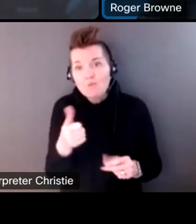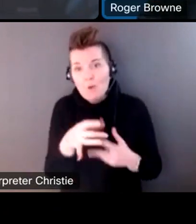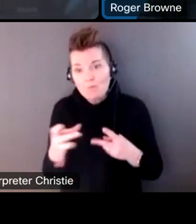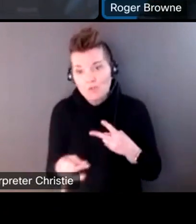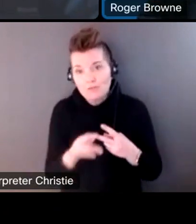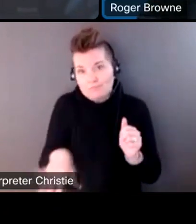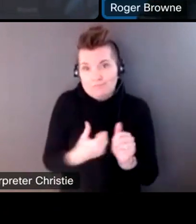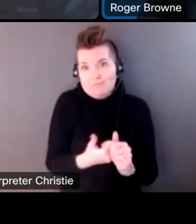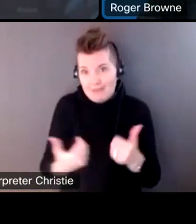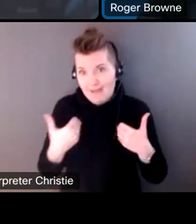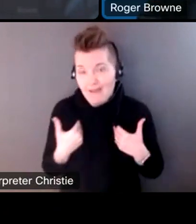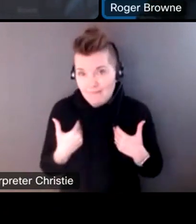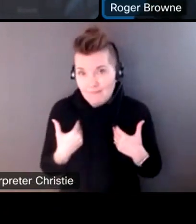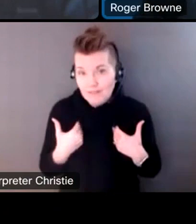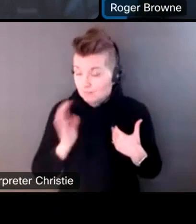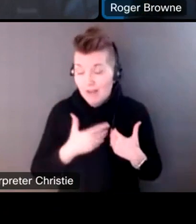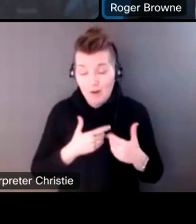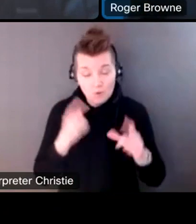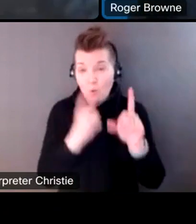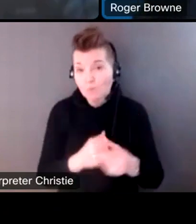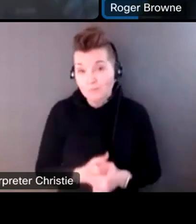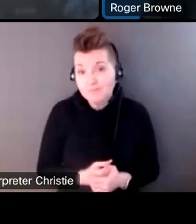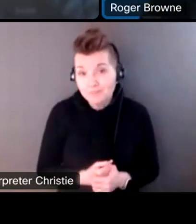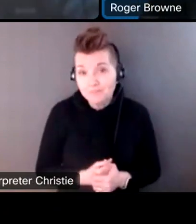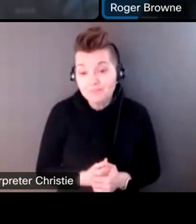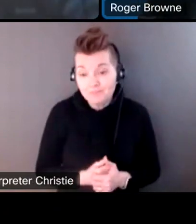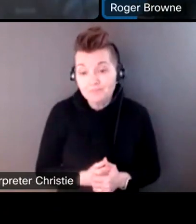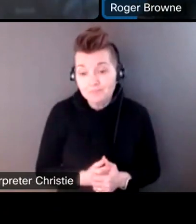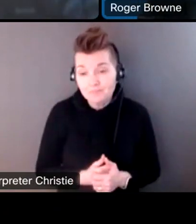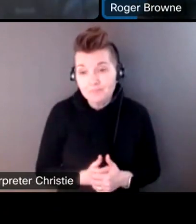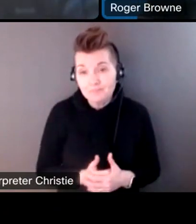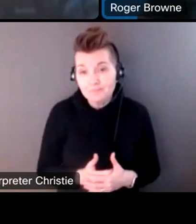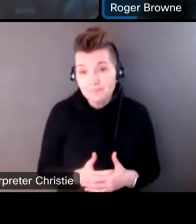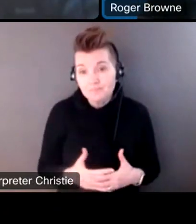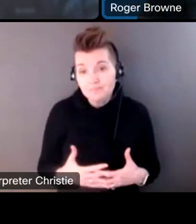So that's our goal moving forward is to ensure these type of things are fully brought to